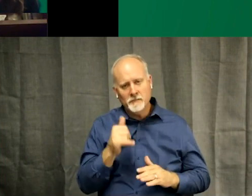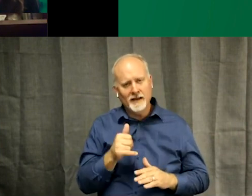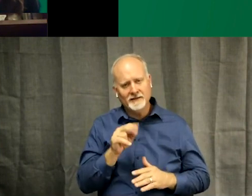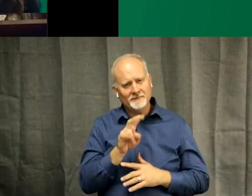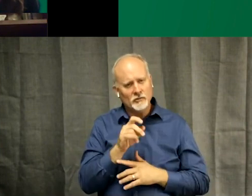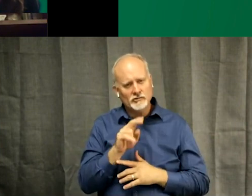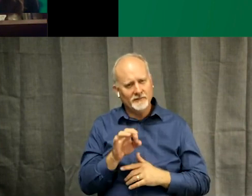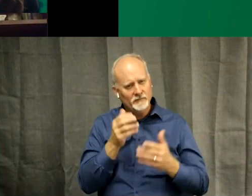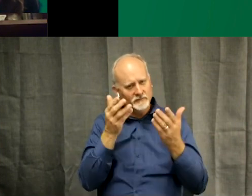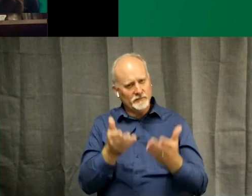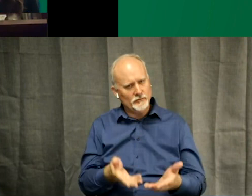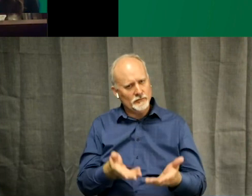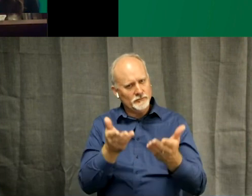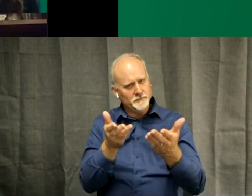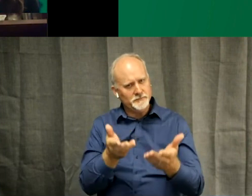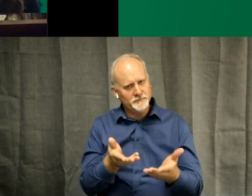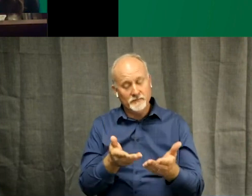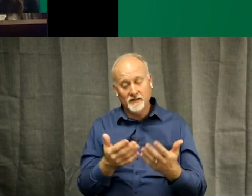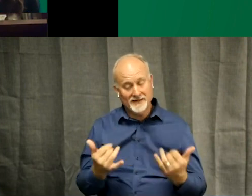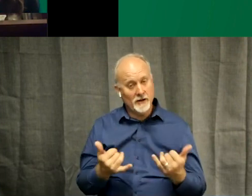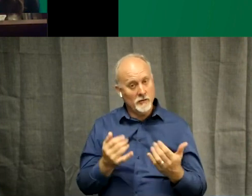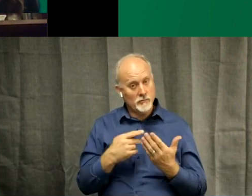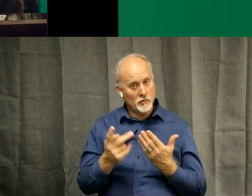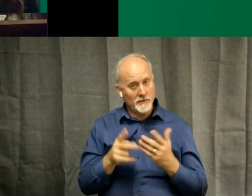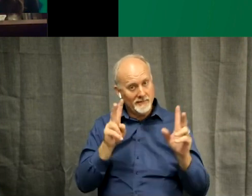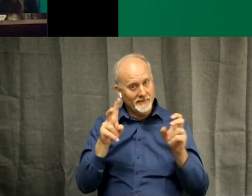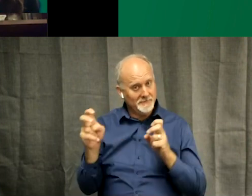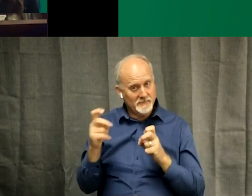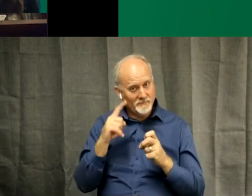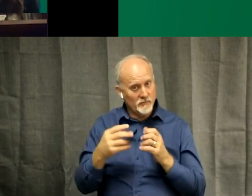so with that in mind here are the programming themes and updates for the spring semester